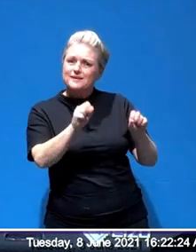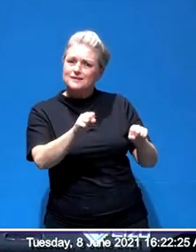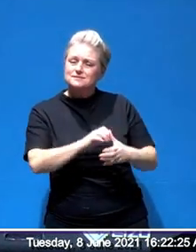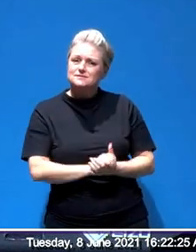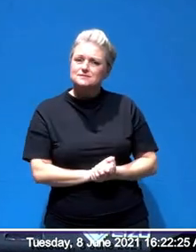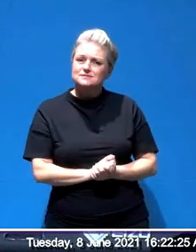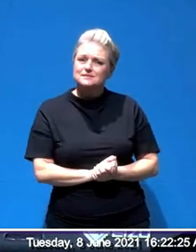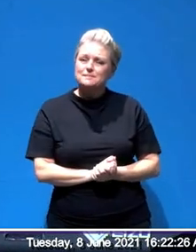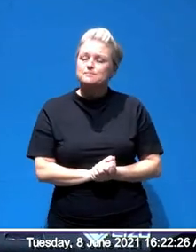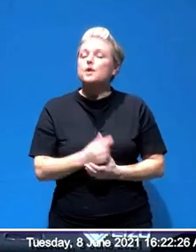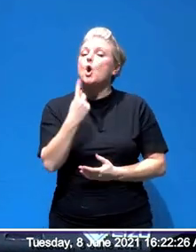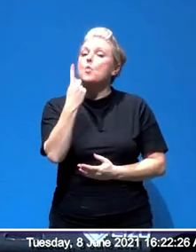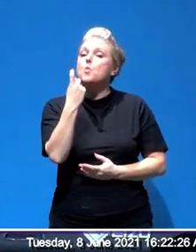One more question, I think. Thank you.